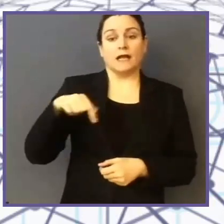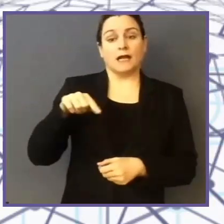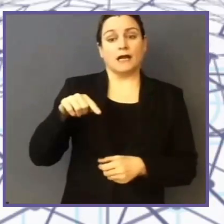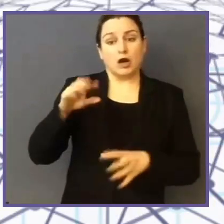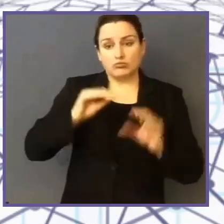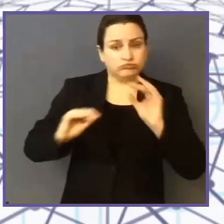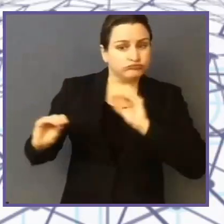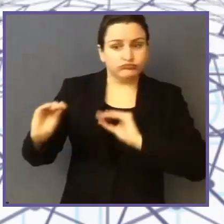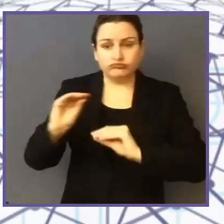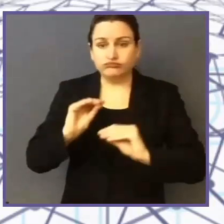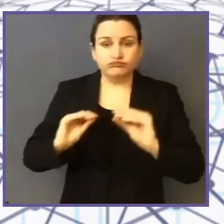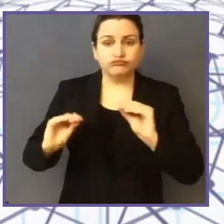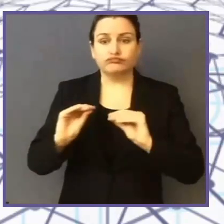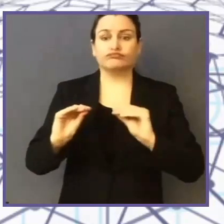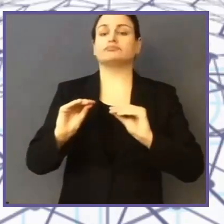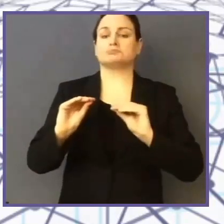came forward in 2022.